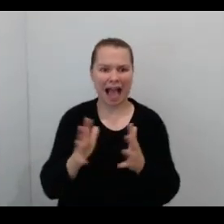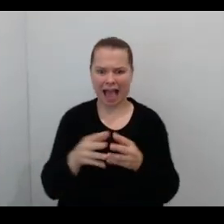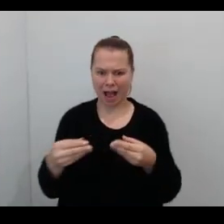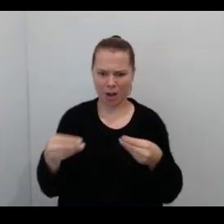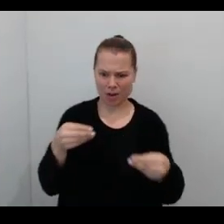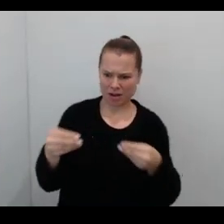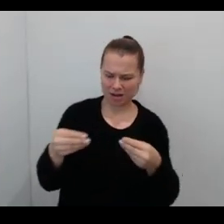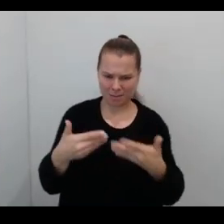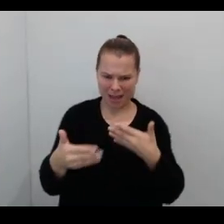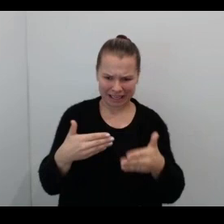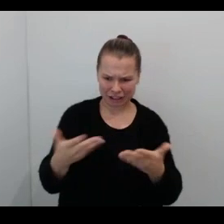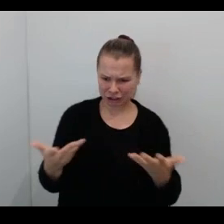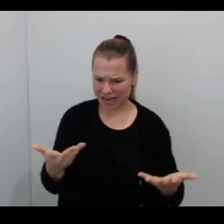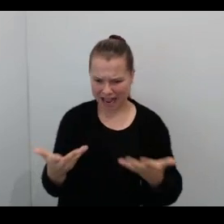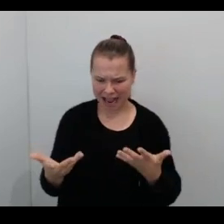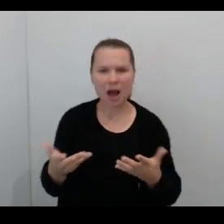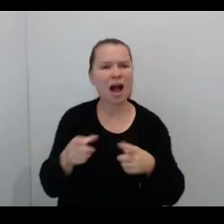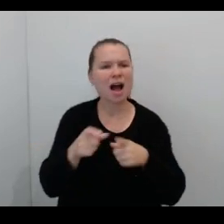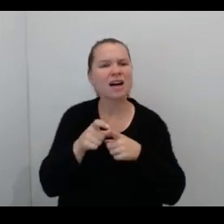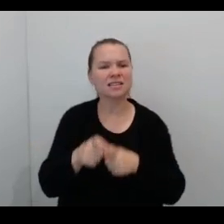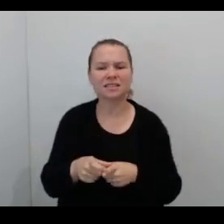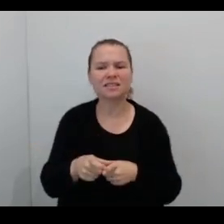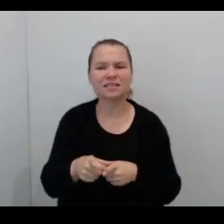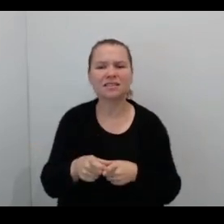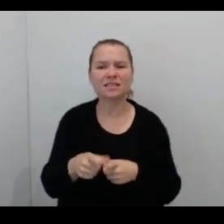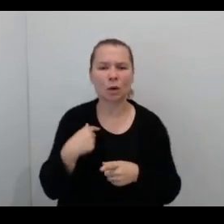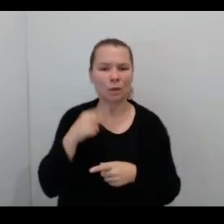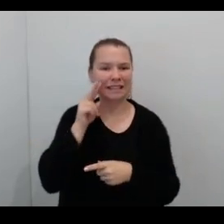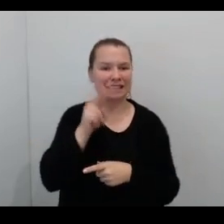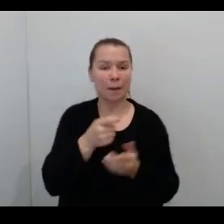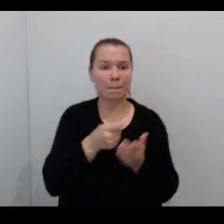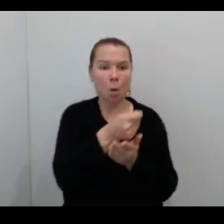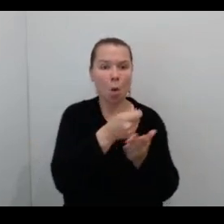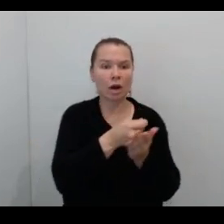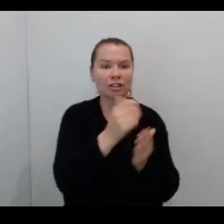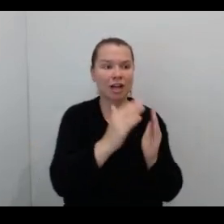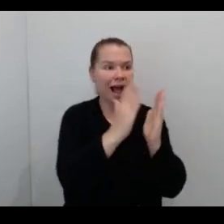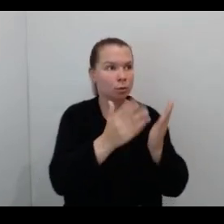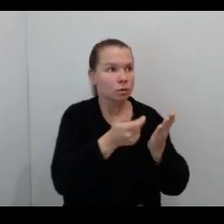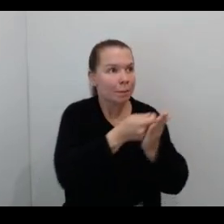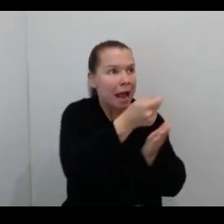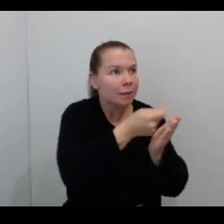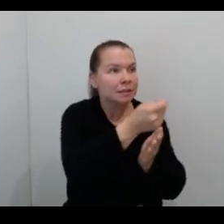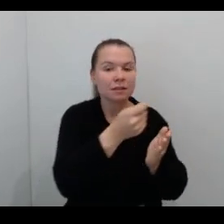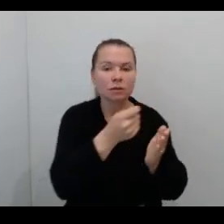are definitely seeing a lot of mortgage stress from our clients that present to Legal Aid QLD.